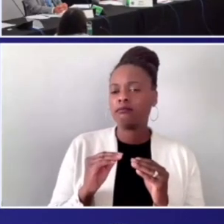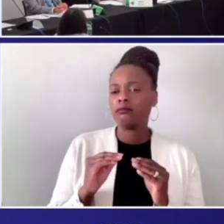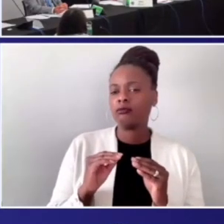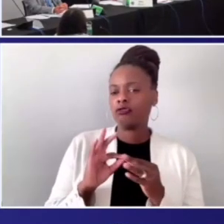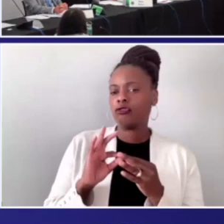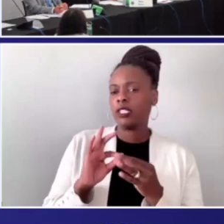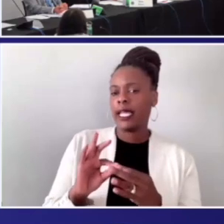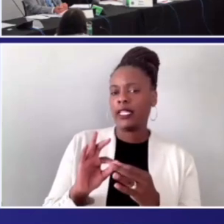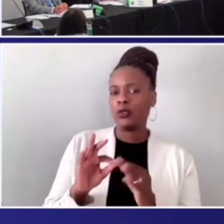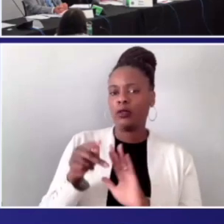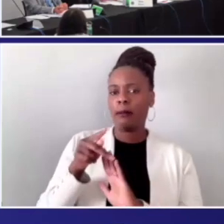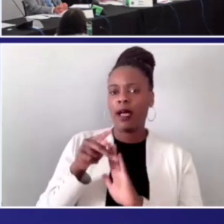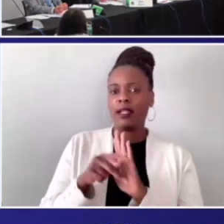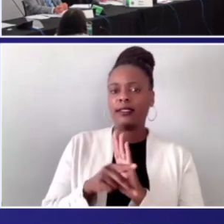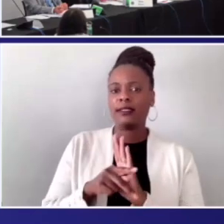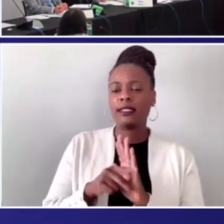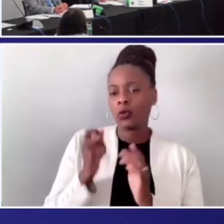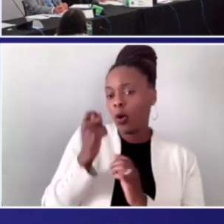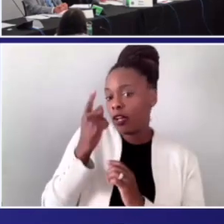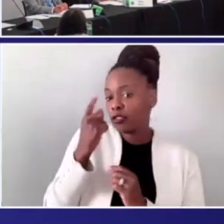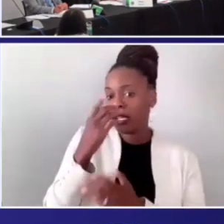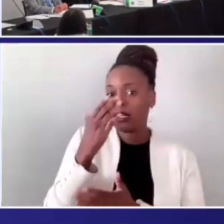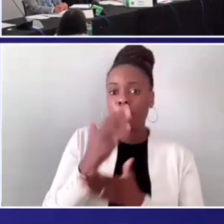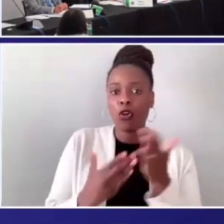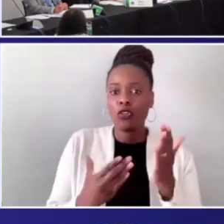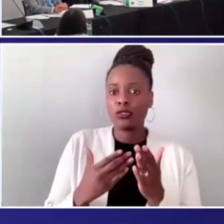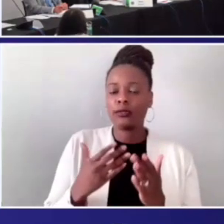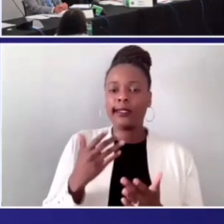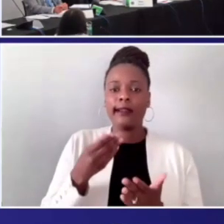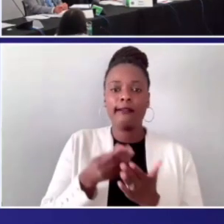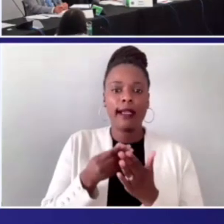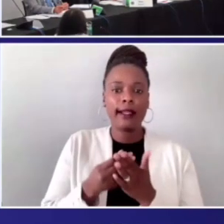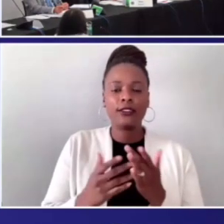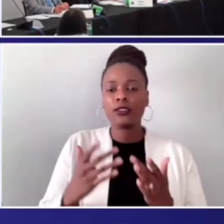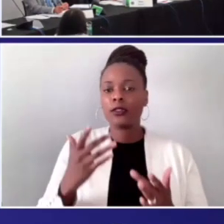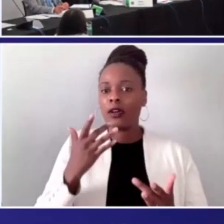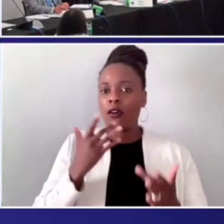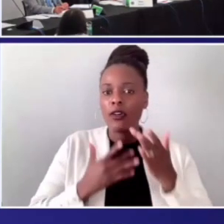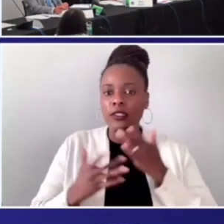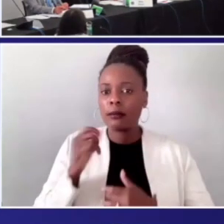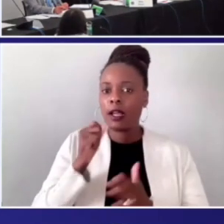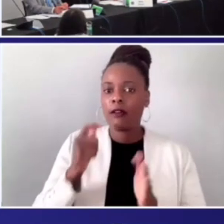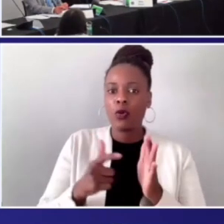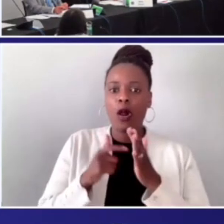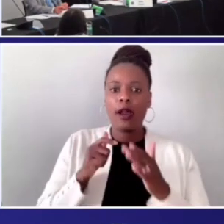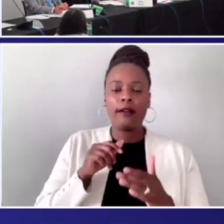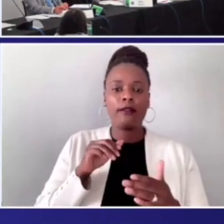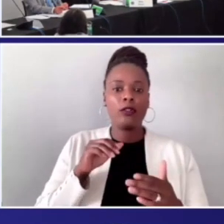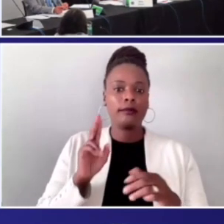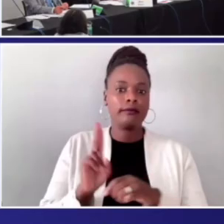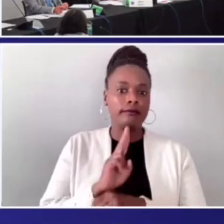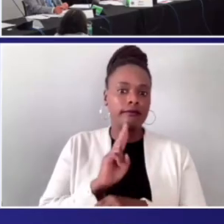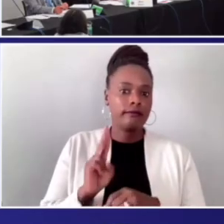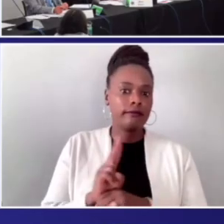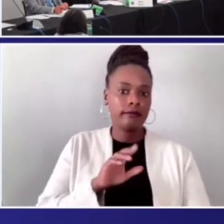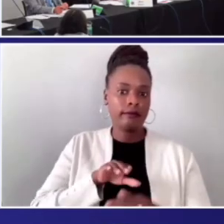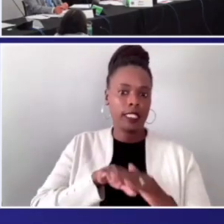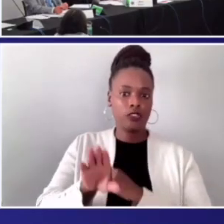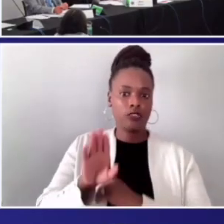So again, I understand partial financial hardship is no longer required for entry into IBR. But the way I read this,